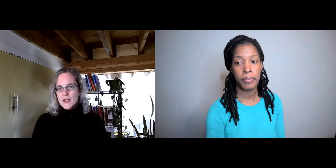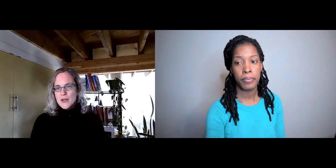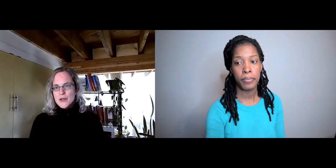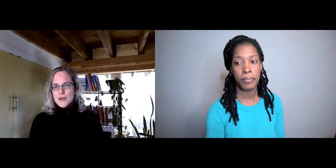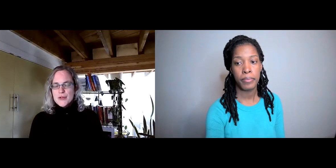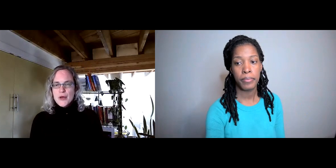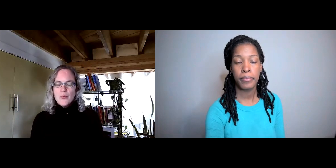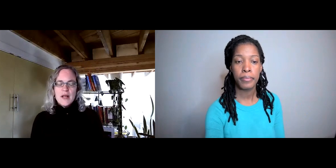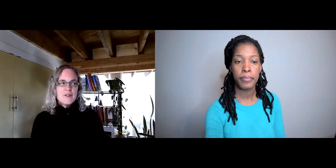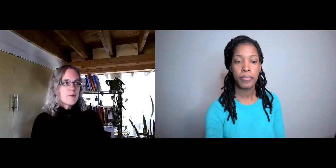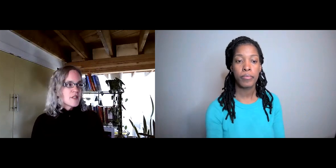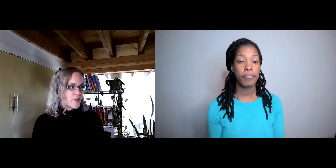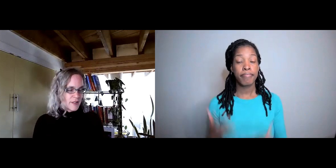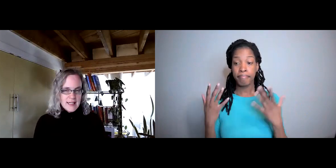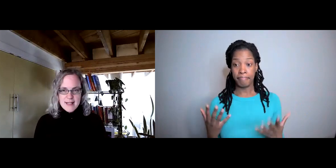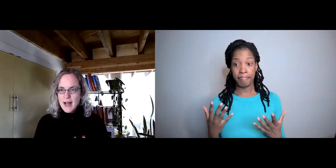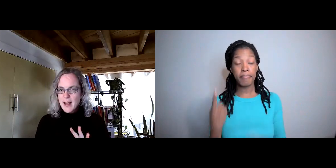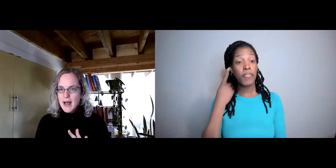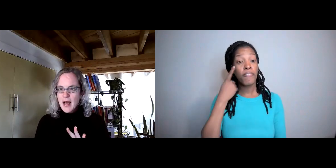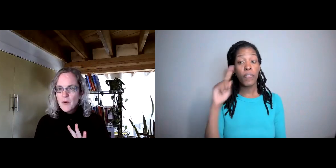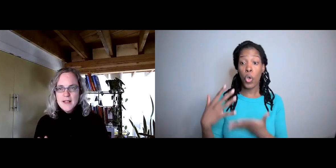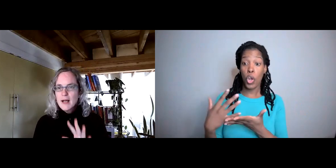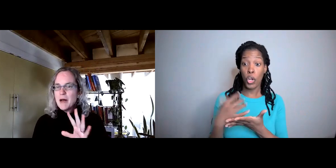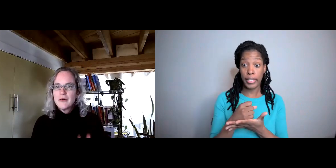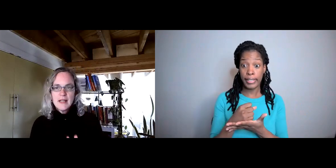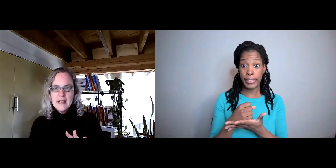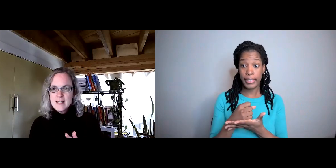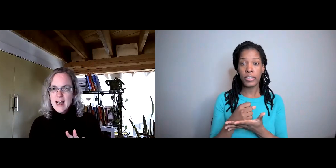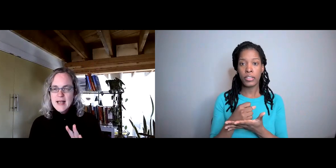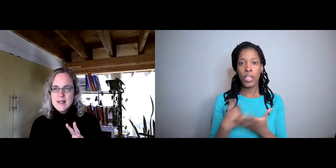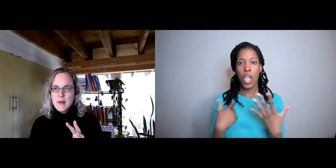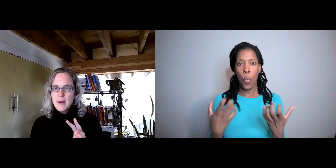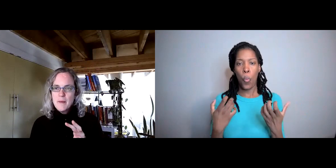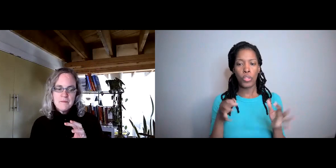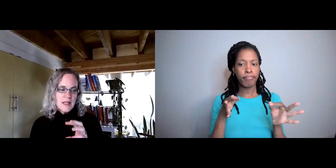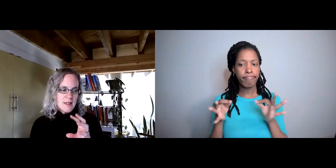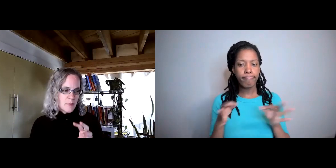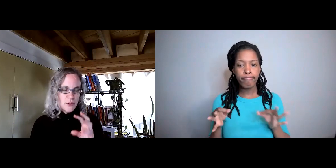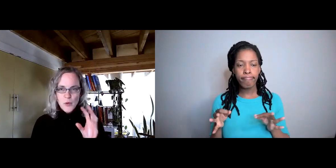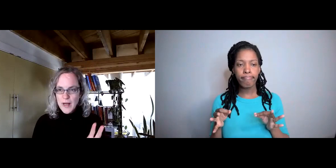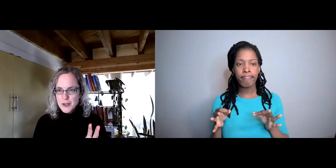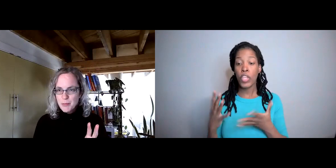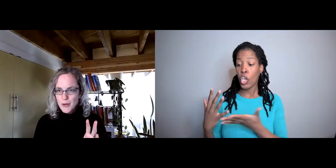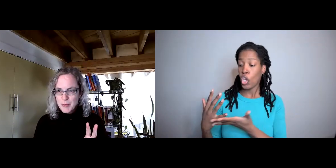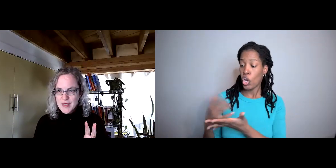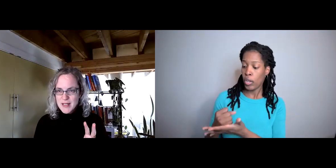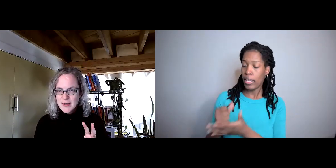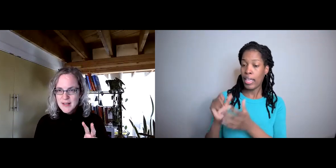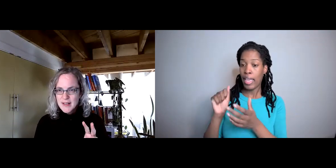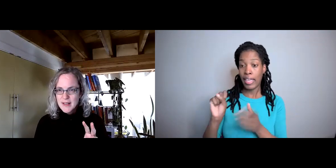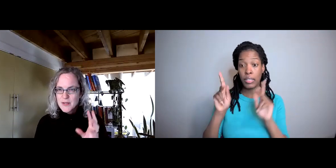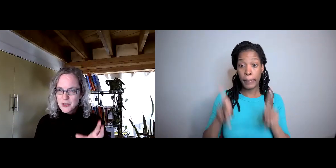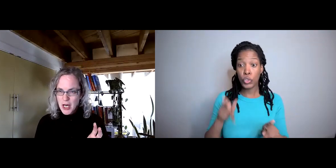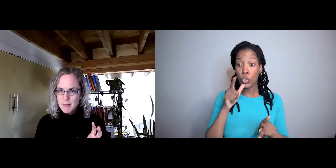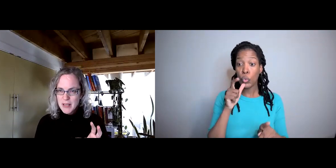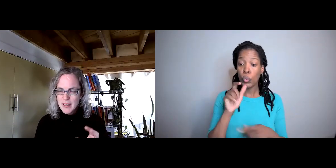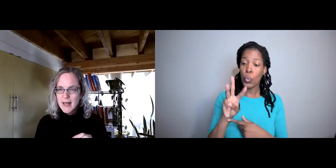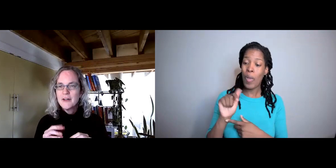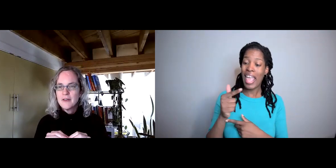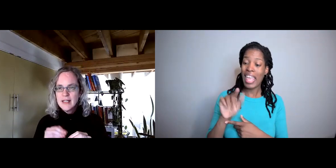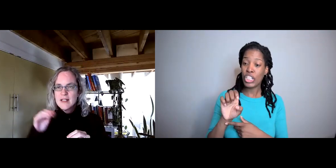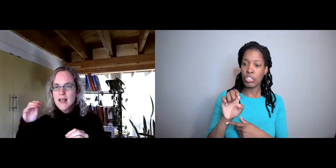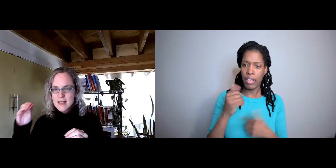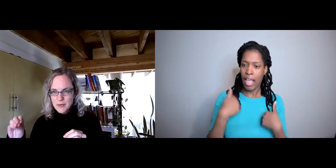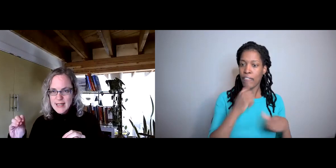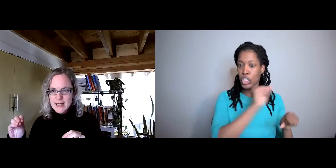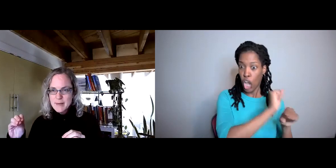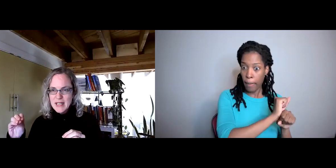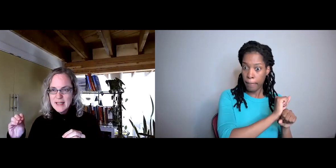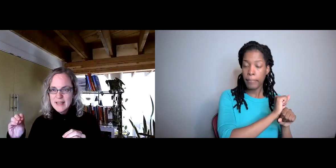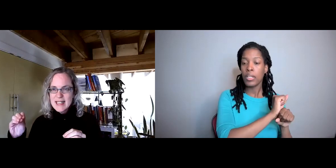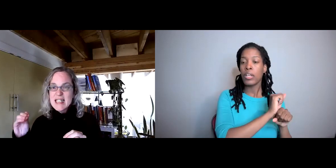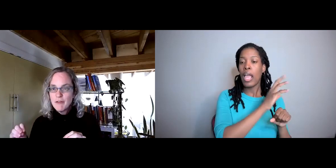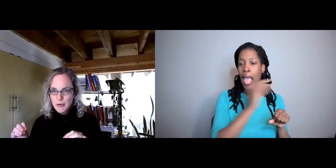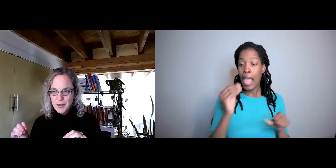So in terms of earnings, I wanna talk about earnings as someone who's a wage employed person with the job, and earnings, as it relates to being self employed.